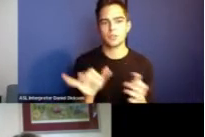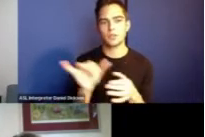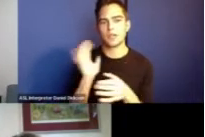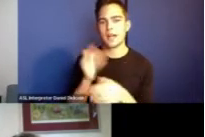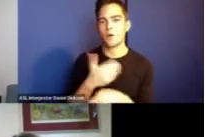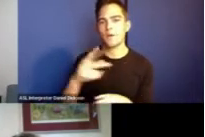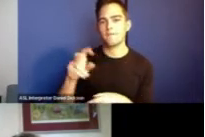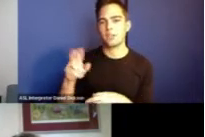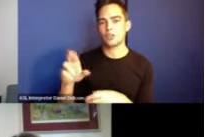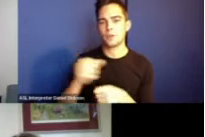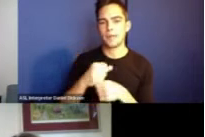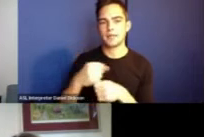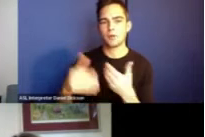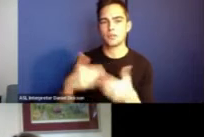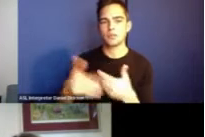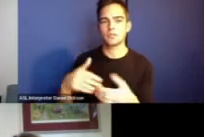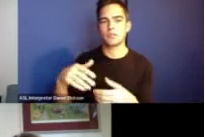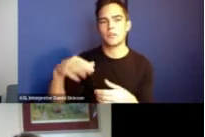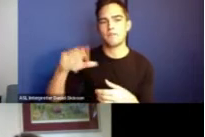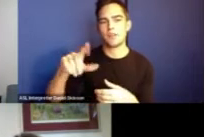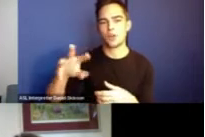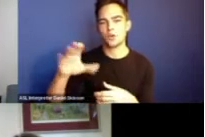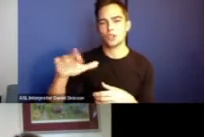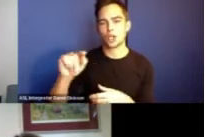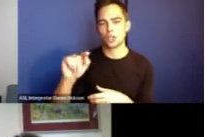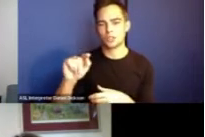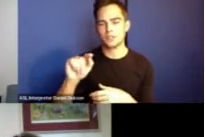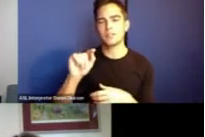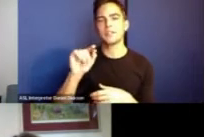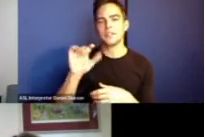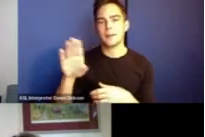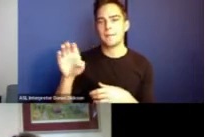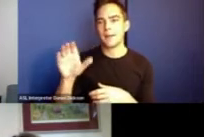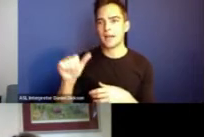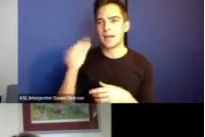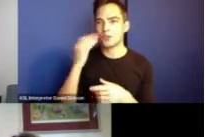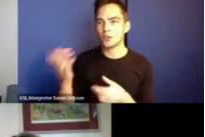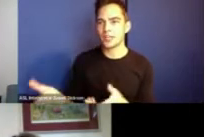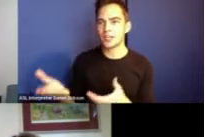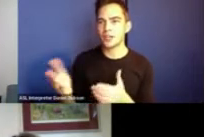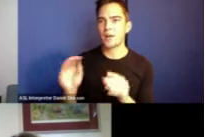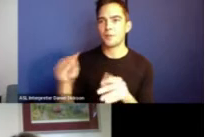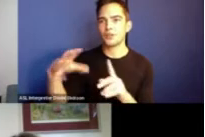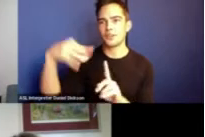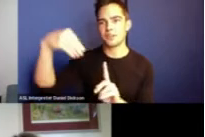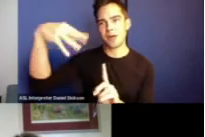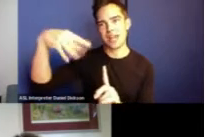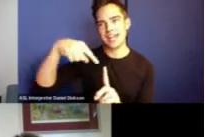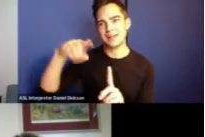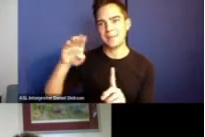created a process flowchart. So Becca, I know that you're here. So I'm going to go ahead and put you on the spot just for a moment. Is there anything you